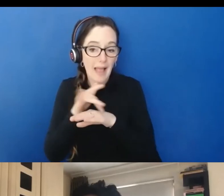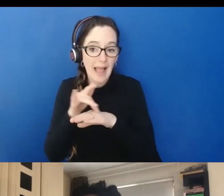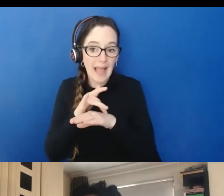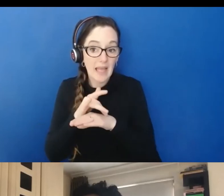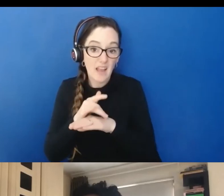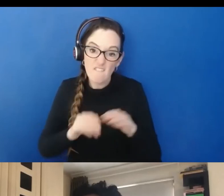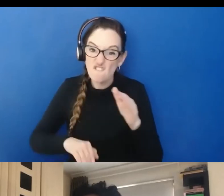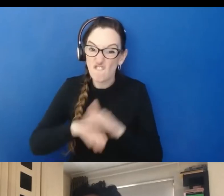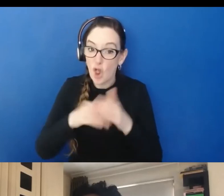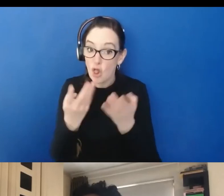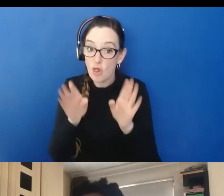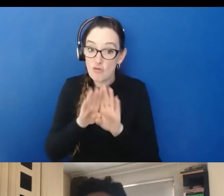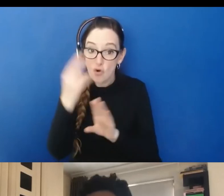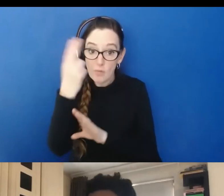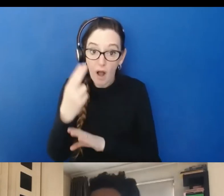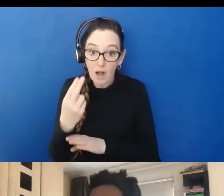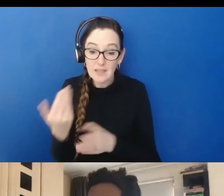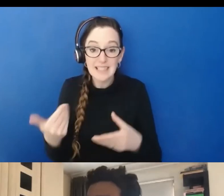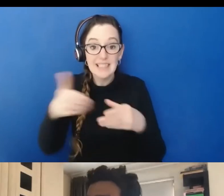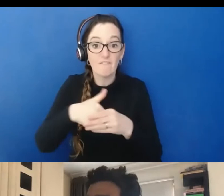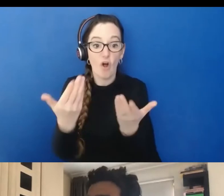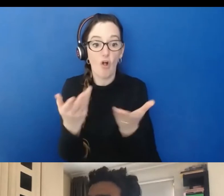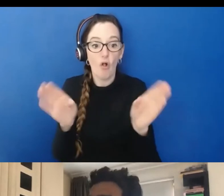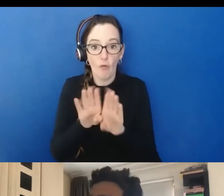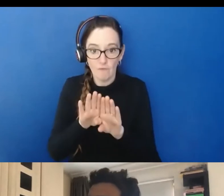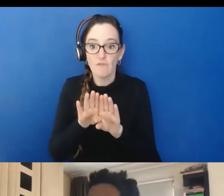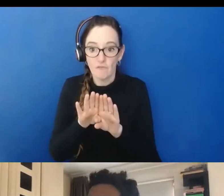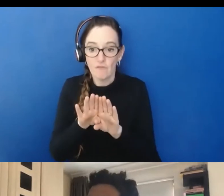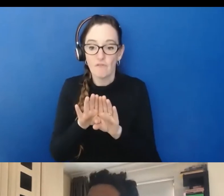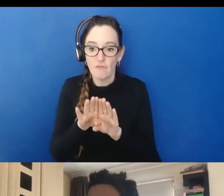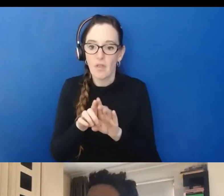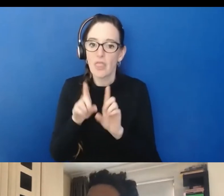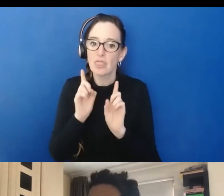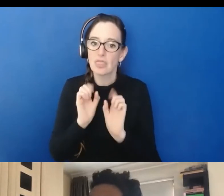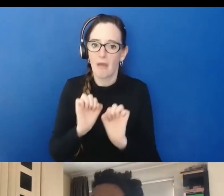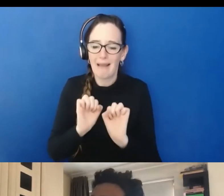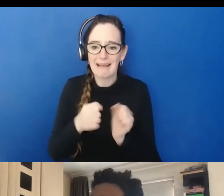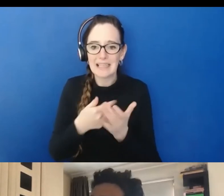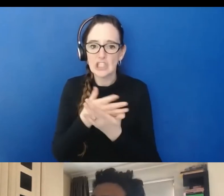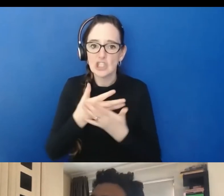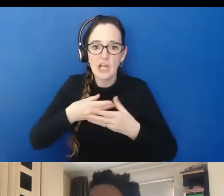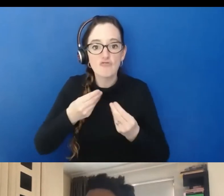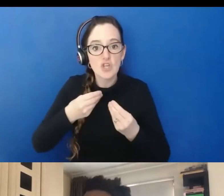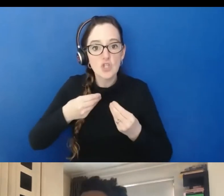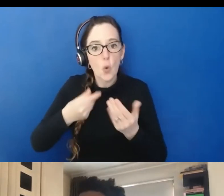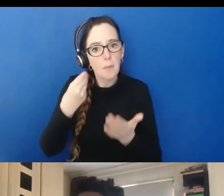artists participated in it and they disseminated the resource money.